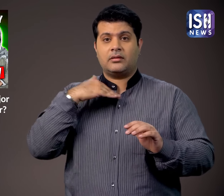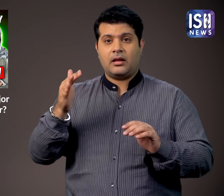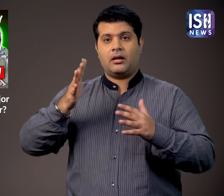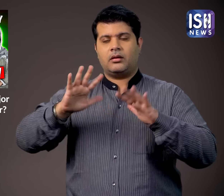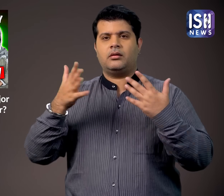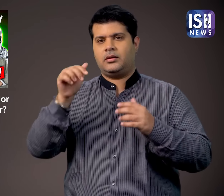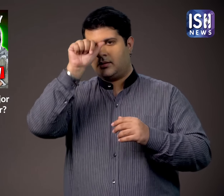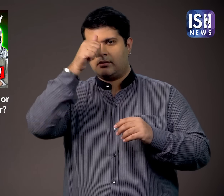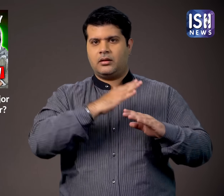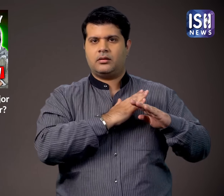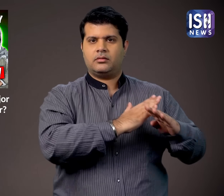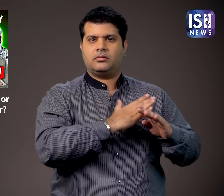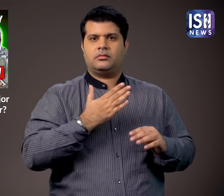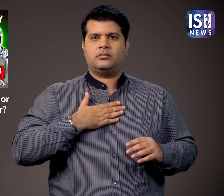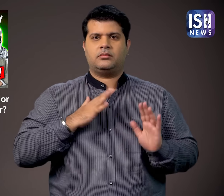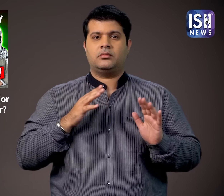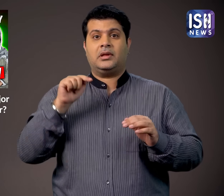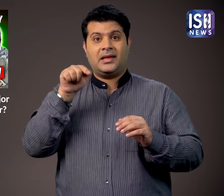They risk their life to protect India.